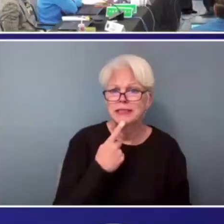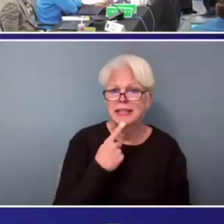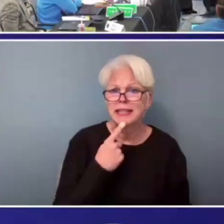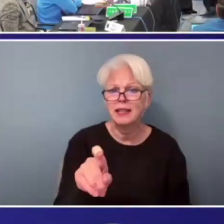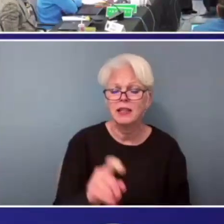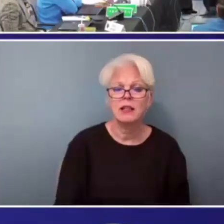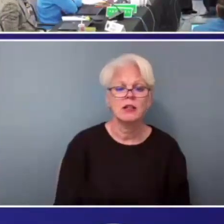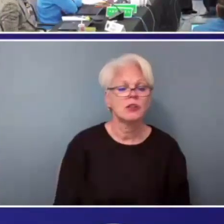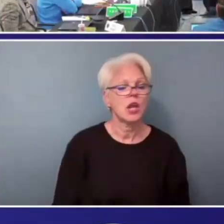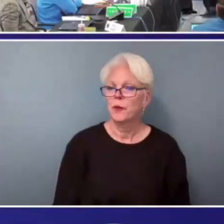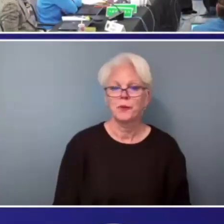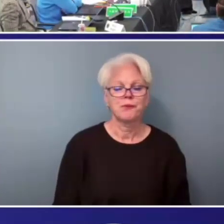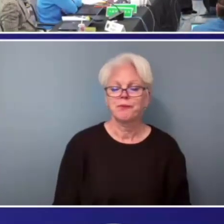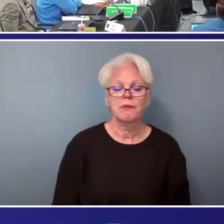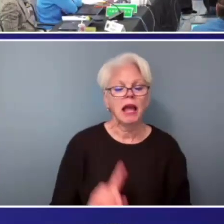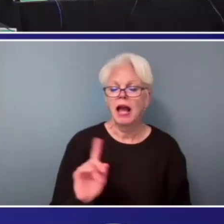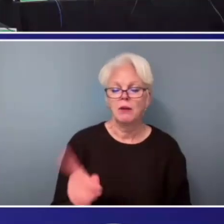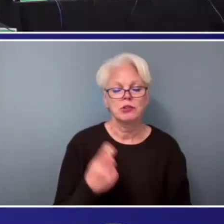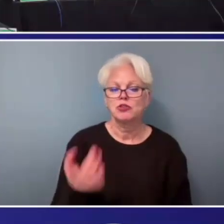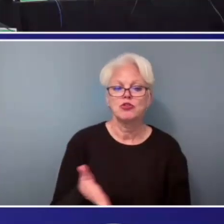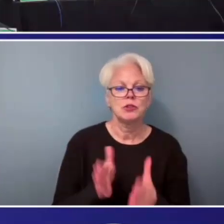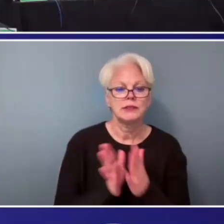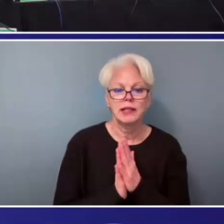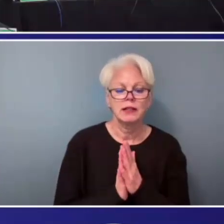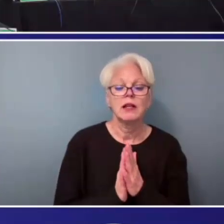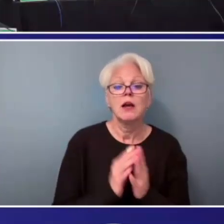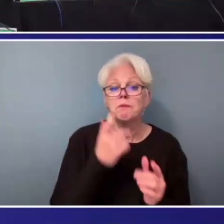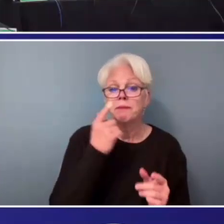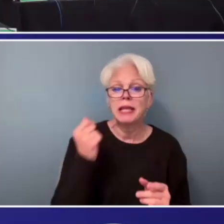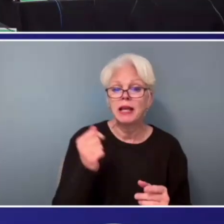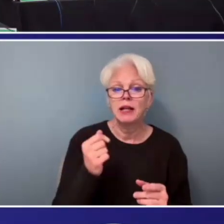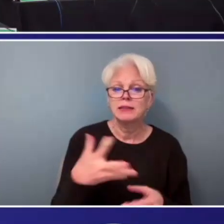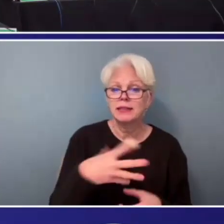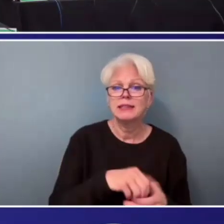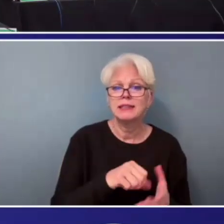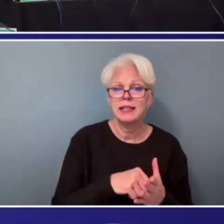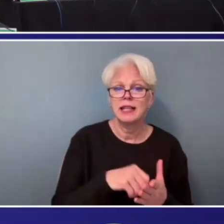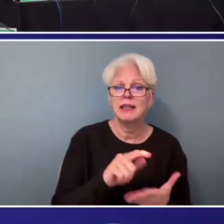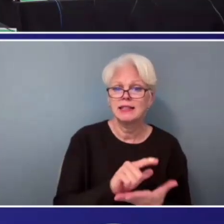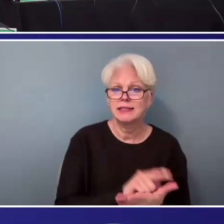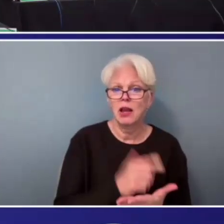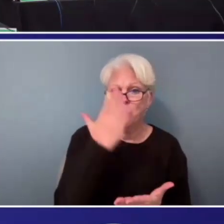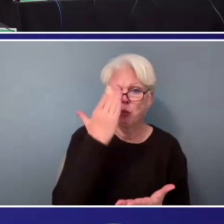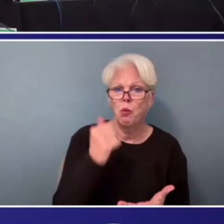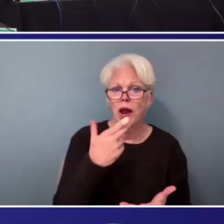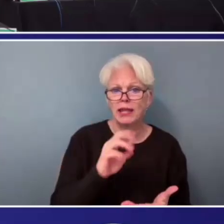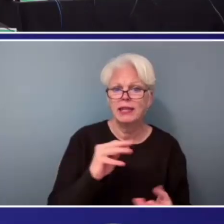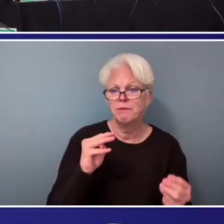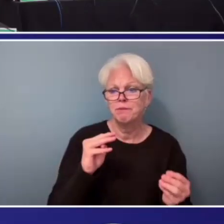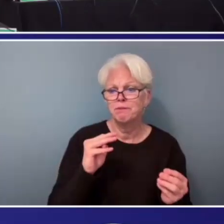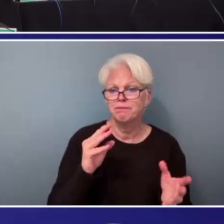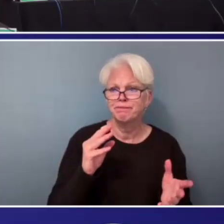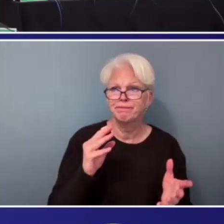No, I was just asking if -- given that it's incorporated into the statute why he was -- as an act at the time,